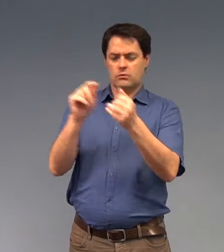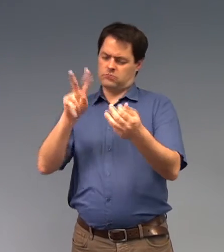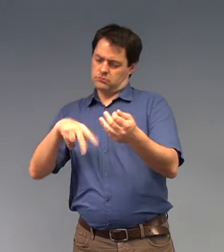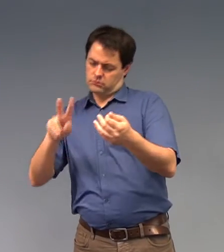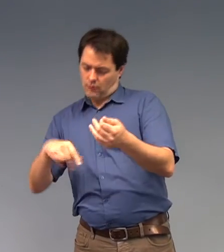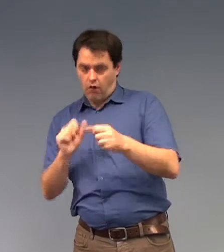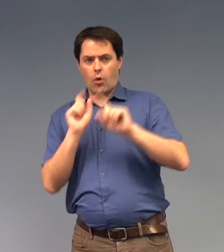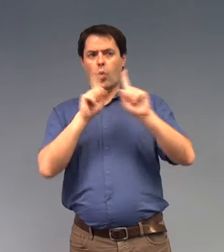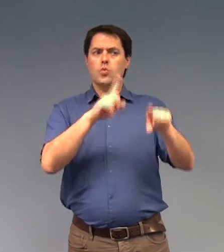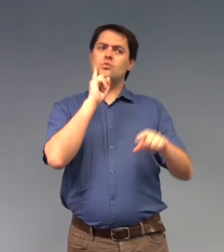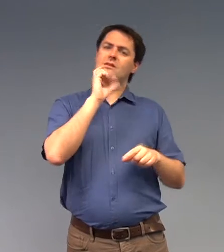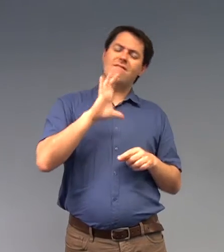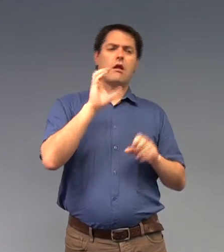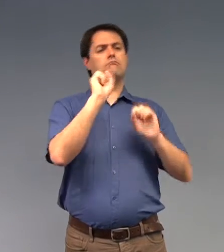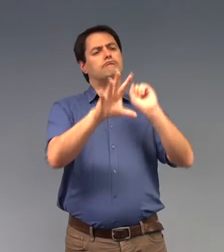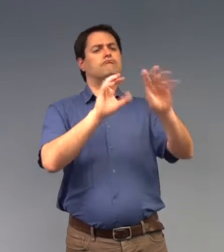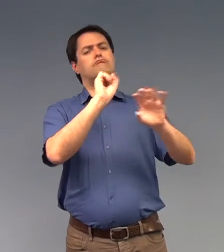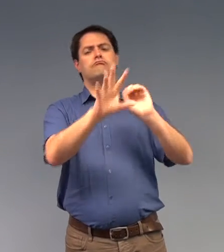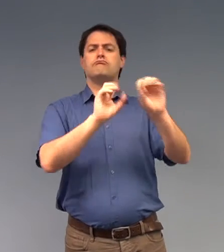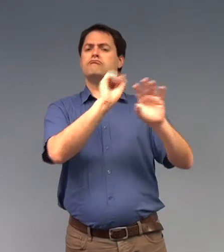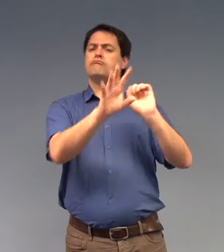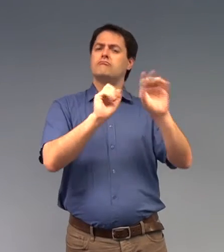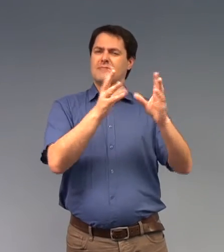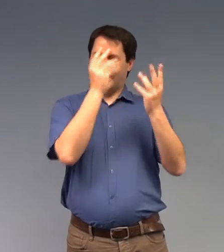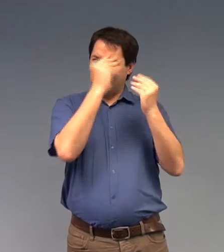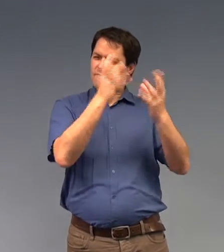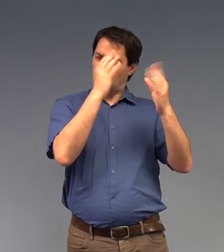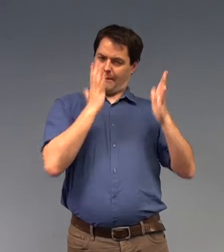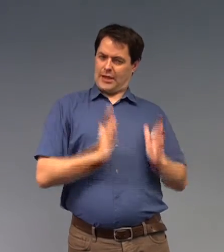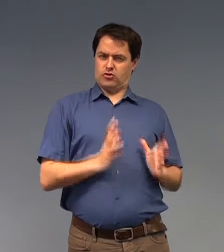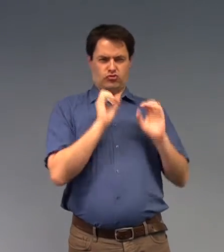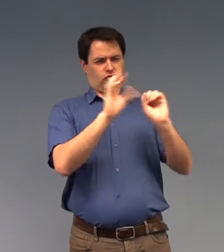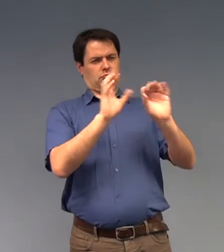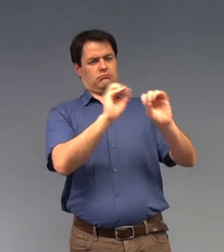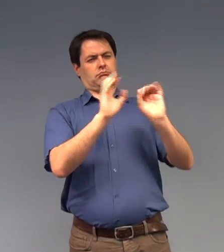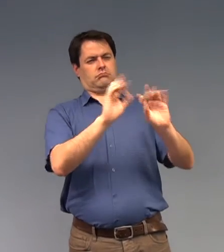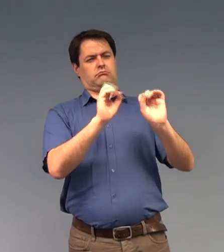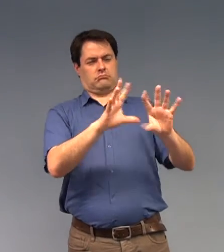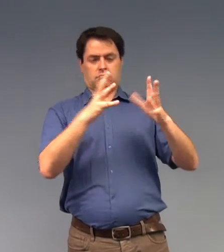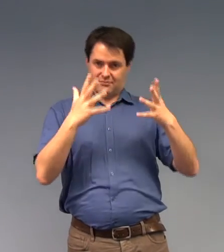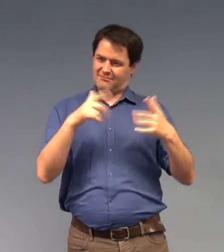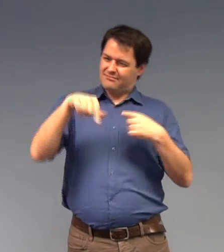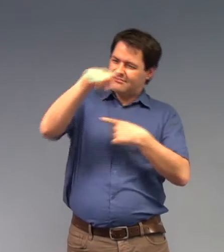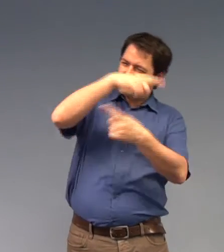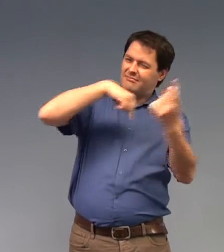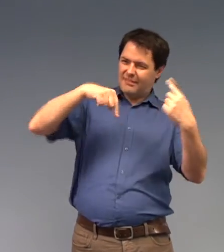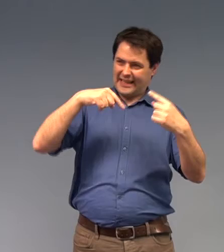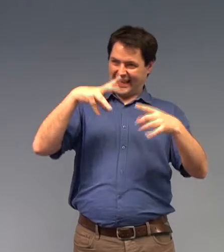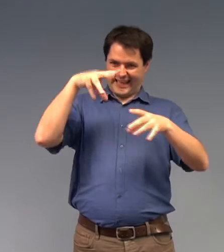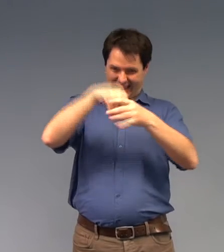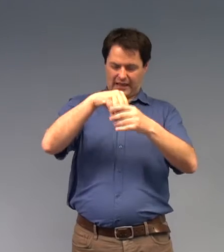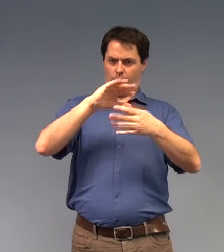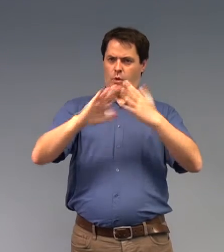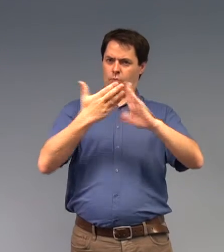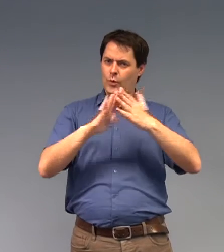And they may have had good speech reading skills. They clearly had good literacy skills in written English and able to read written English.